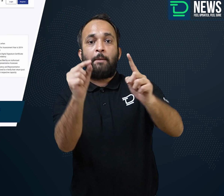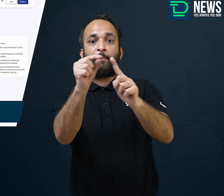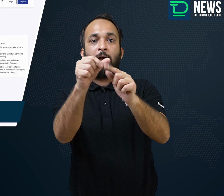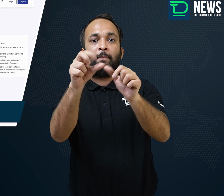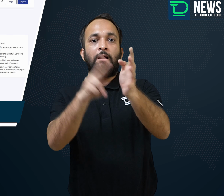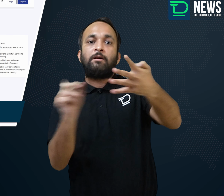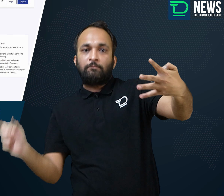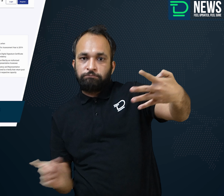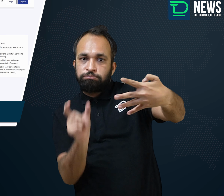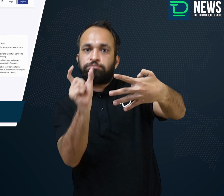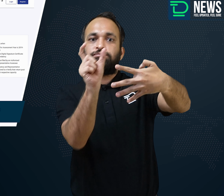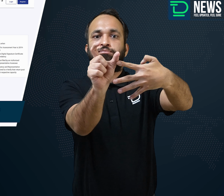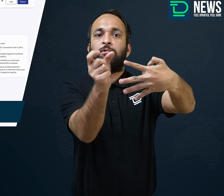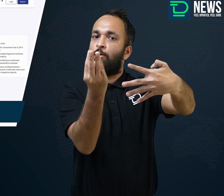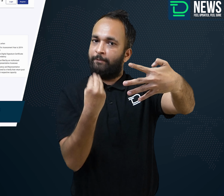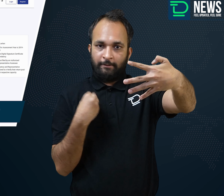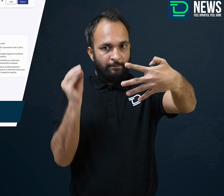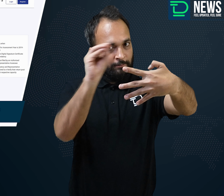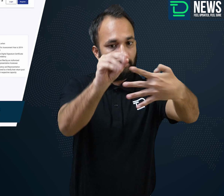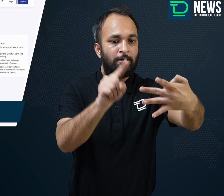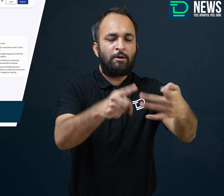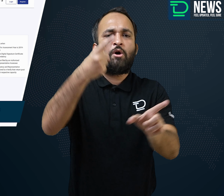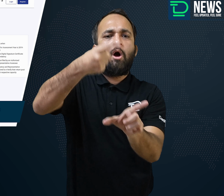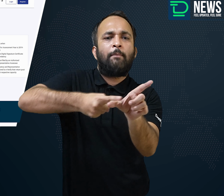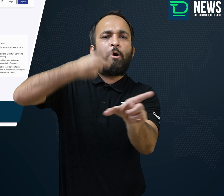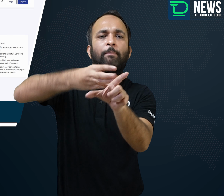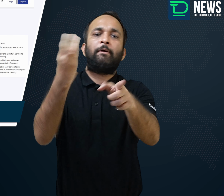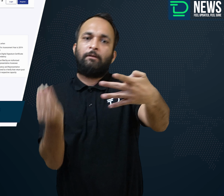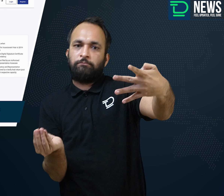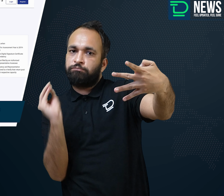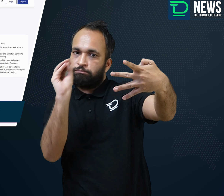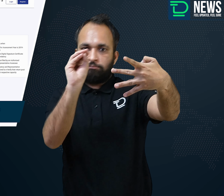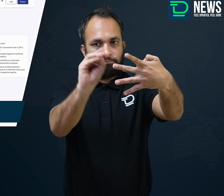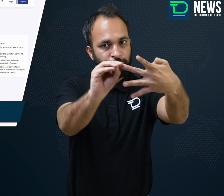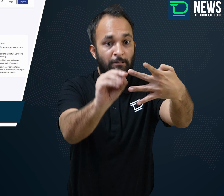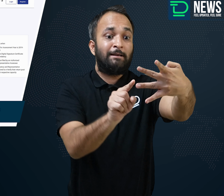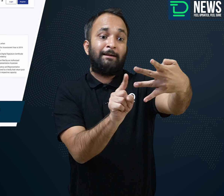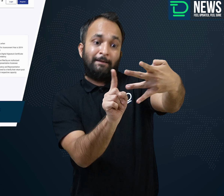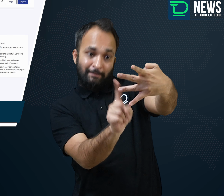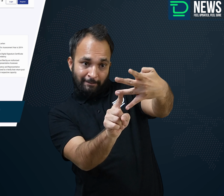In it, you have to register the PAN card number and select the year for filing the account (2019-20).